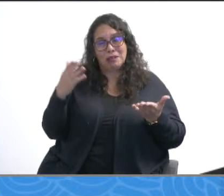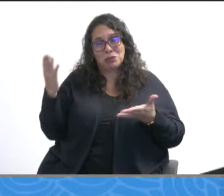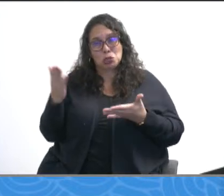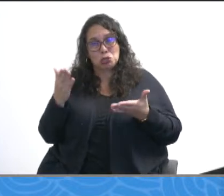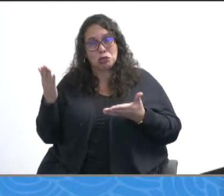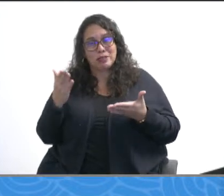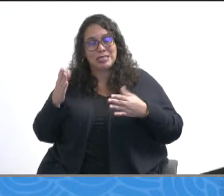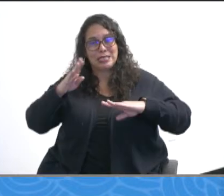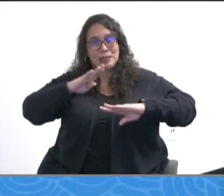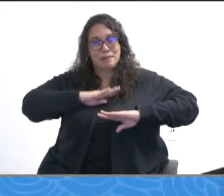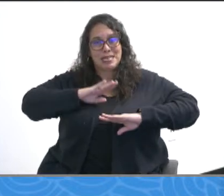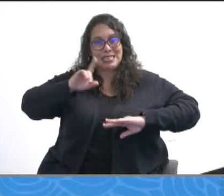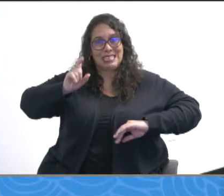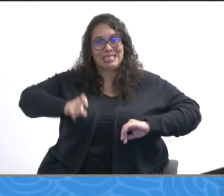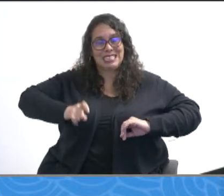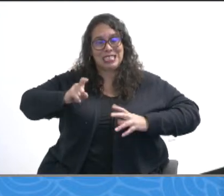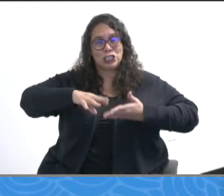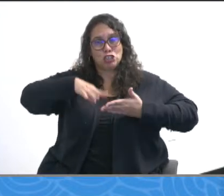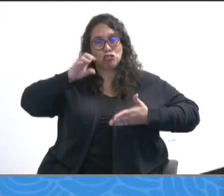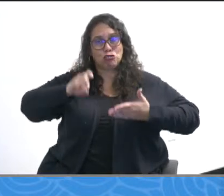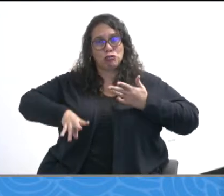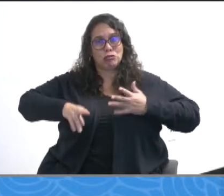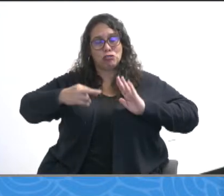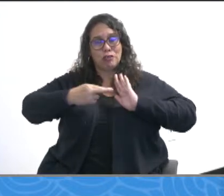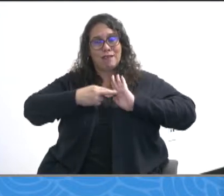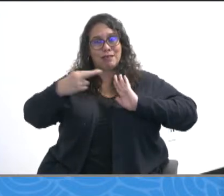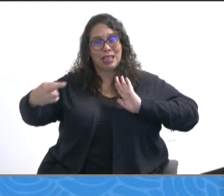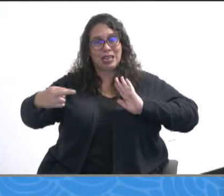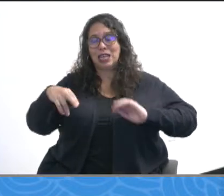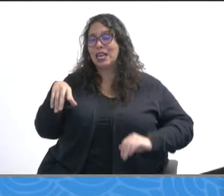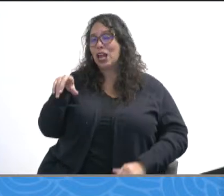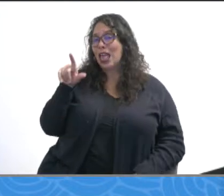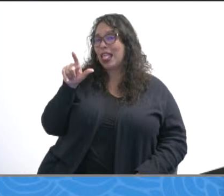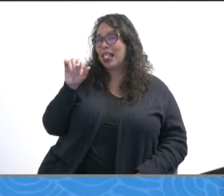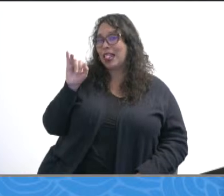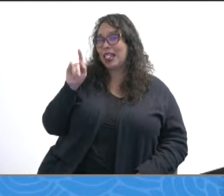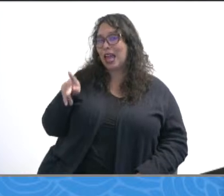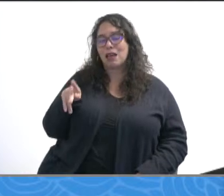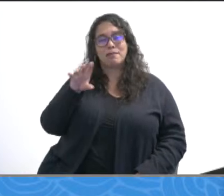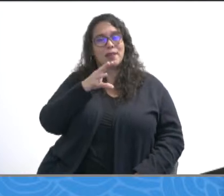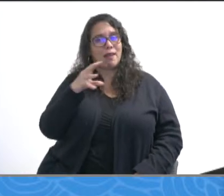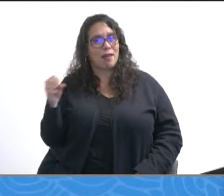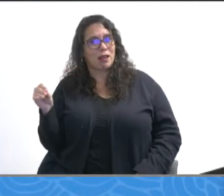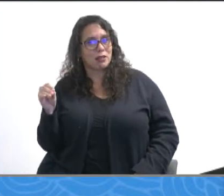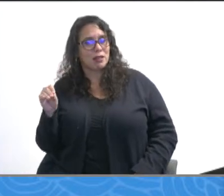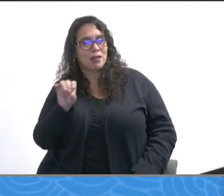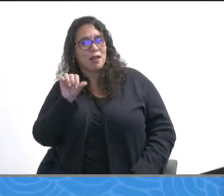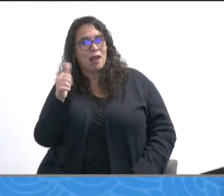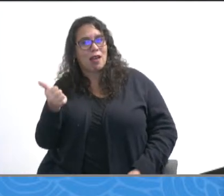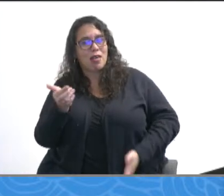to meet the needs of students were reflected in not only the LCAP, but as well in other budgets and other plan,